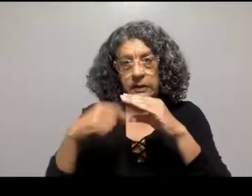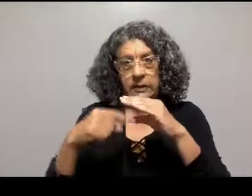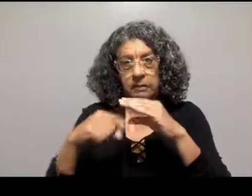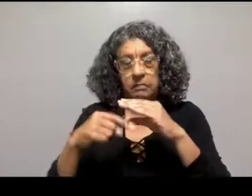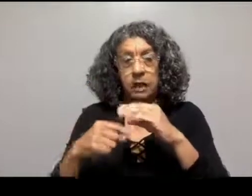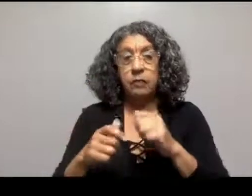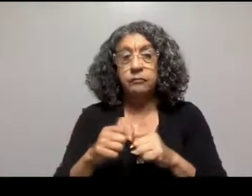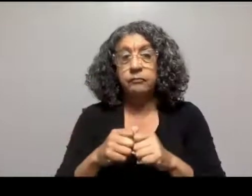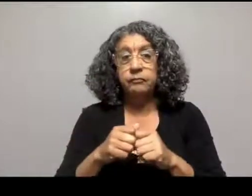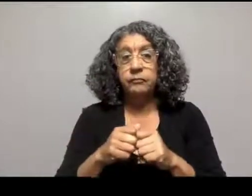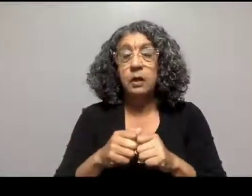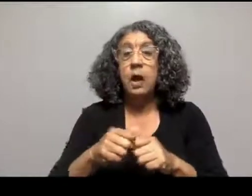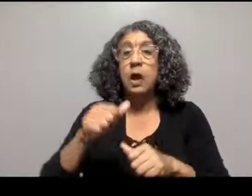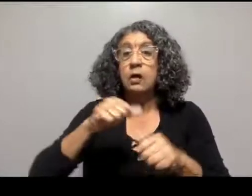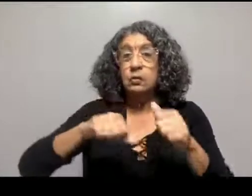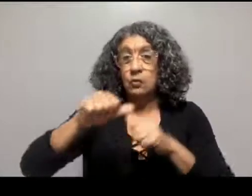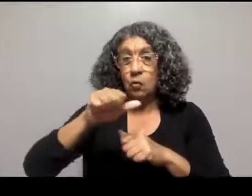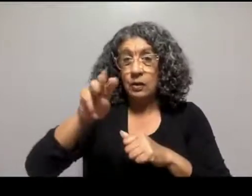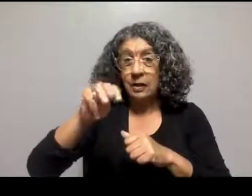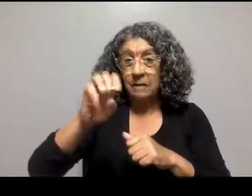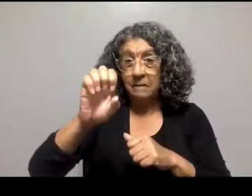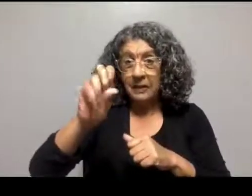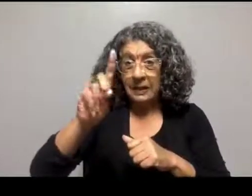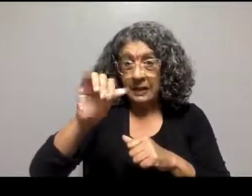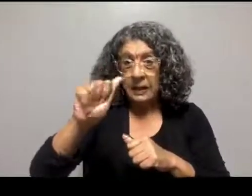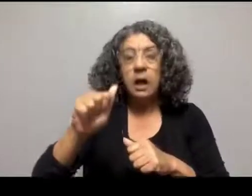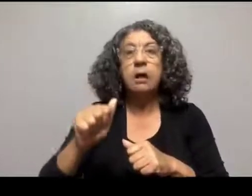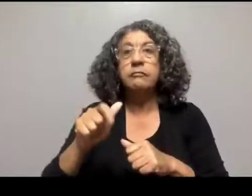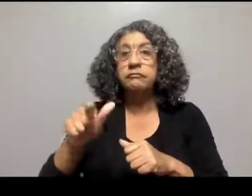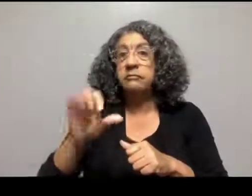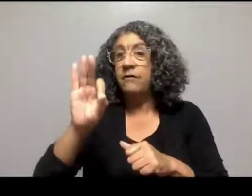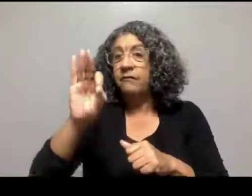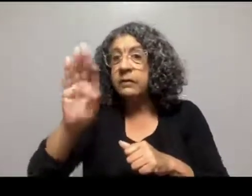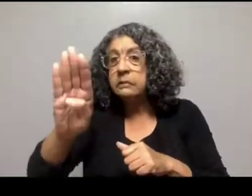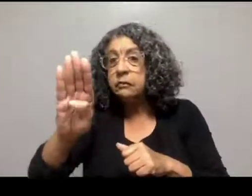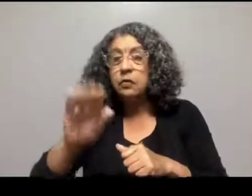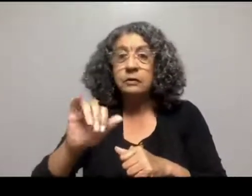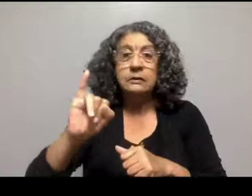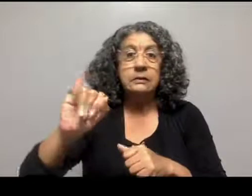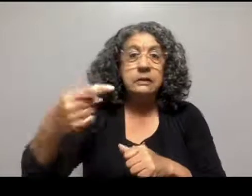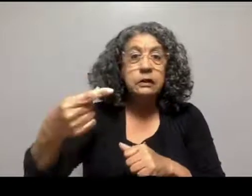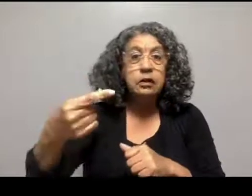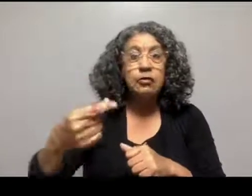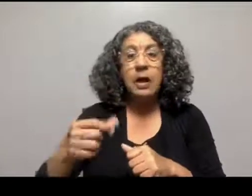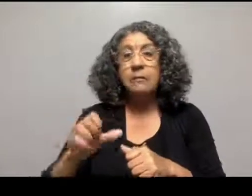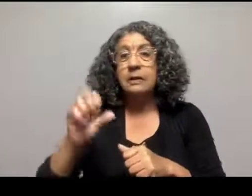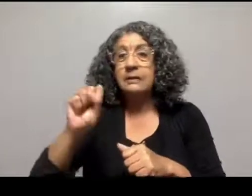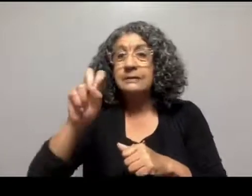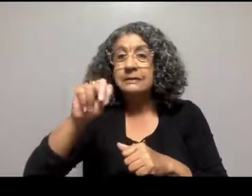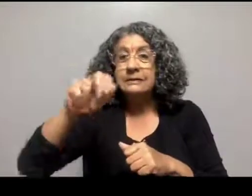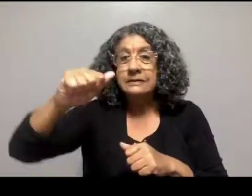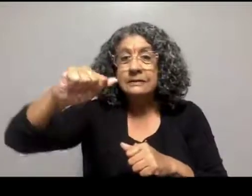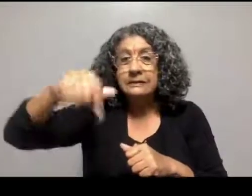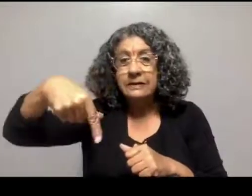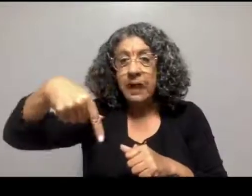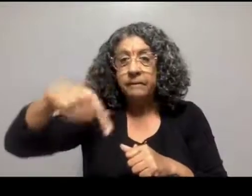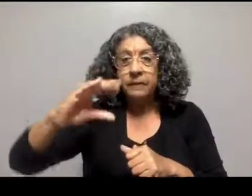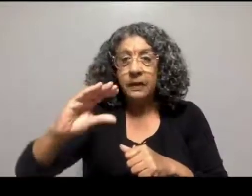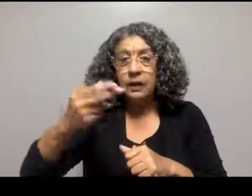you express yourself on email and for social media, Facebook and Instagram Snapchat.